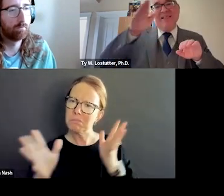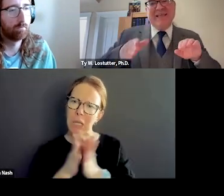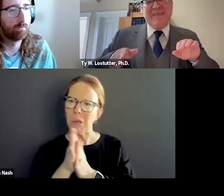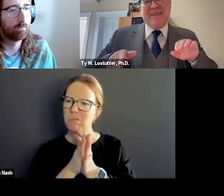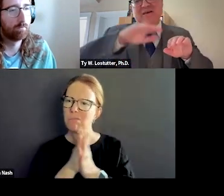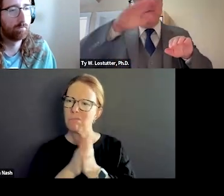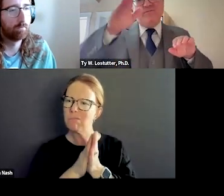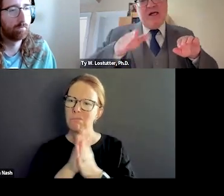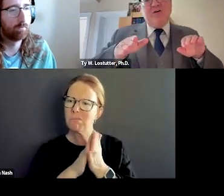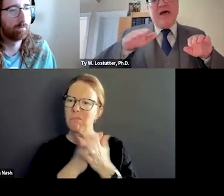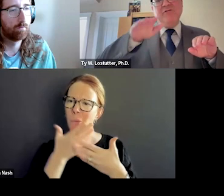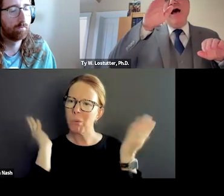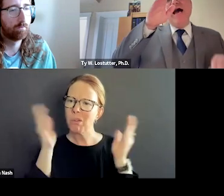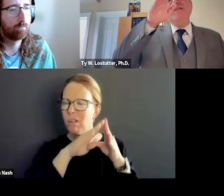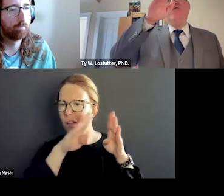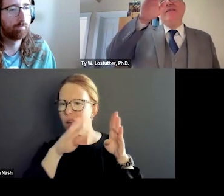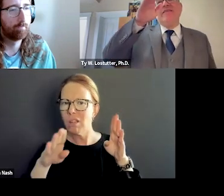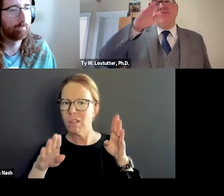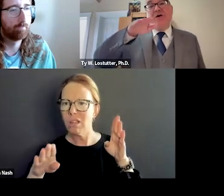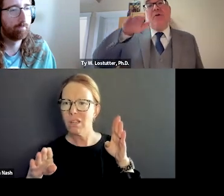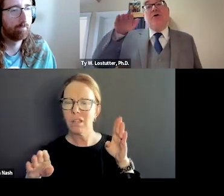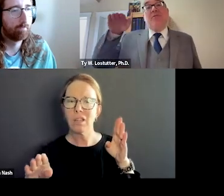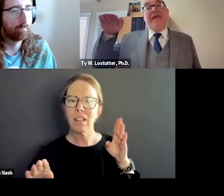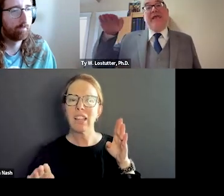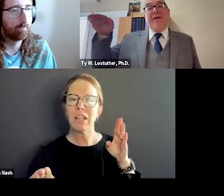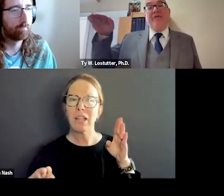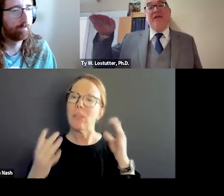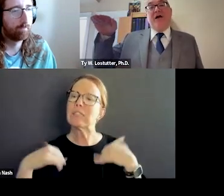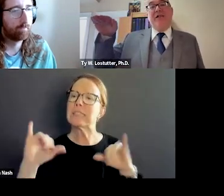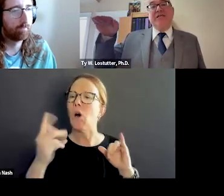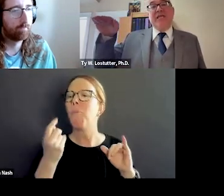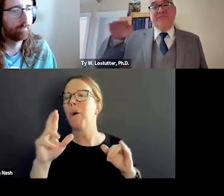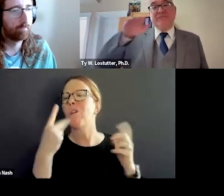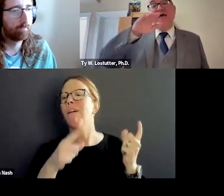Like anything, it kind of mellowed out. I do think that there was still poker playing happening on college campuses,